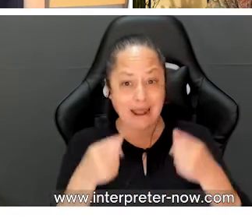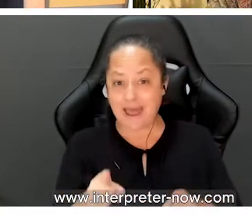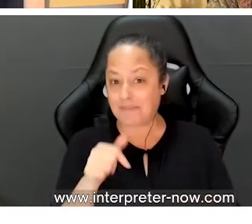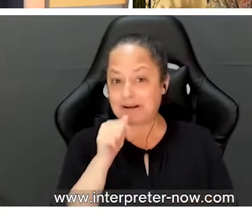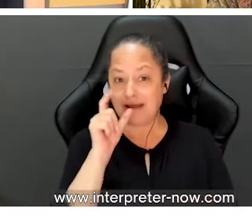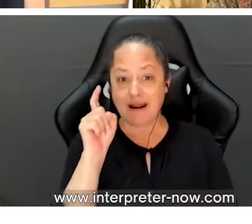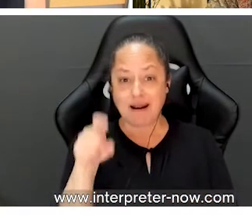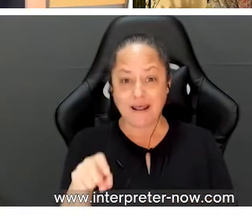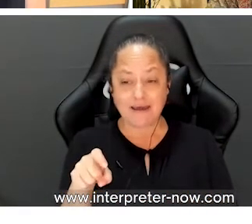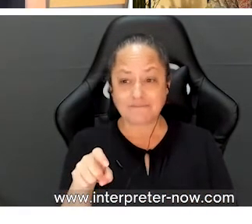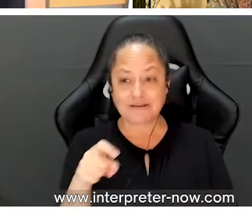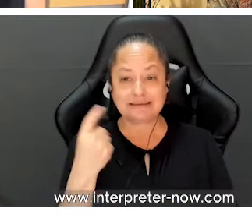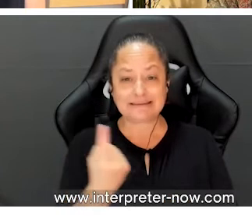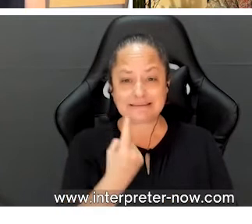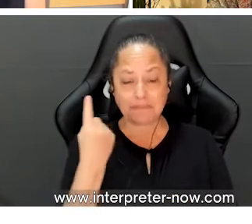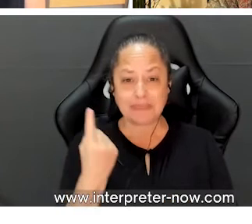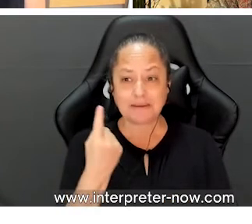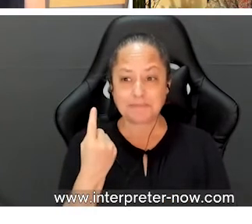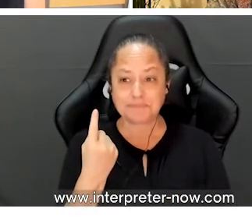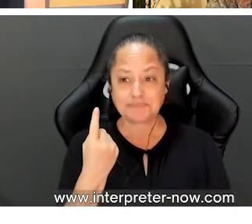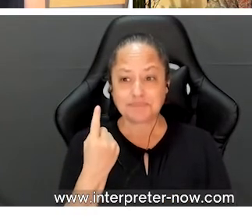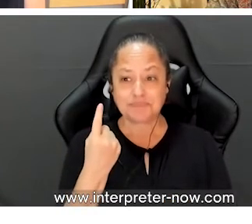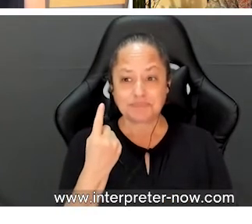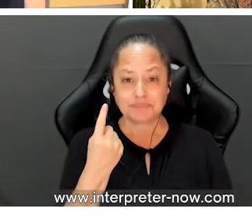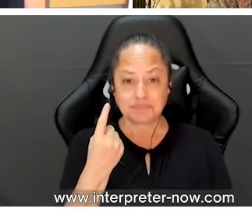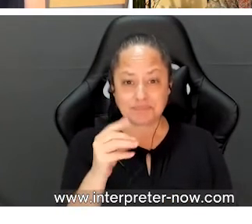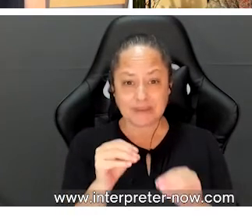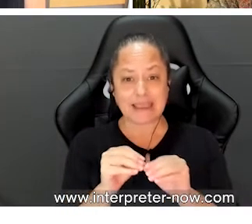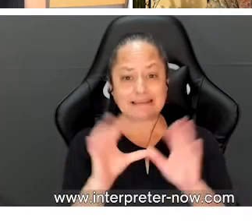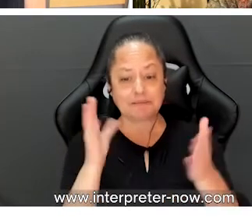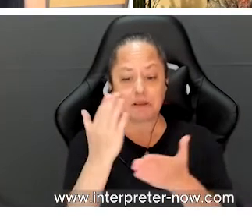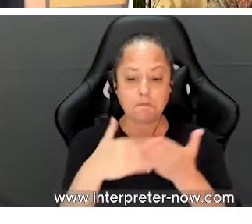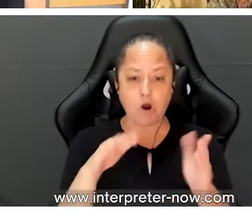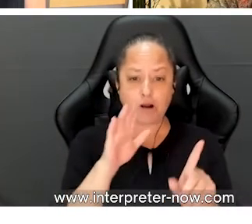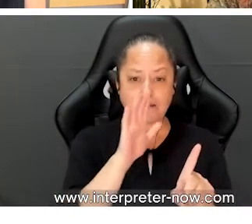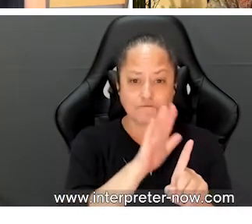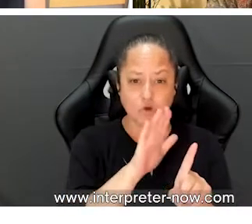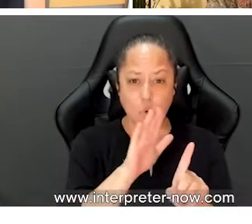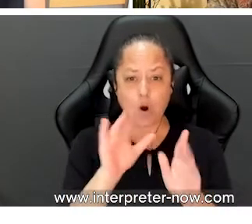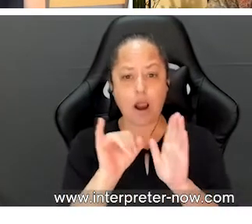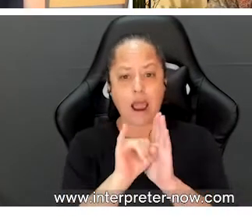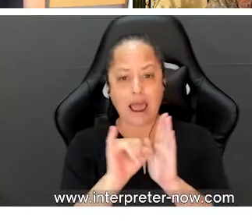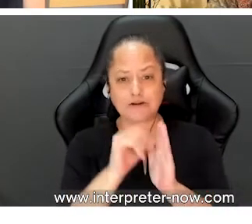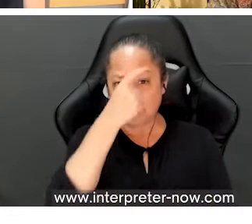It doesn't have to be something that is explicitly part of your identity. Trauma is a tricky thing.